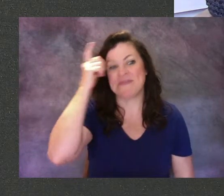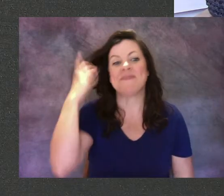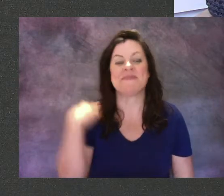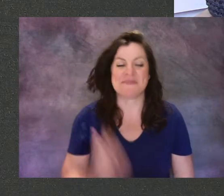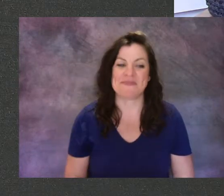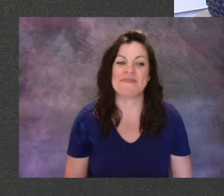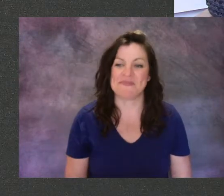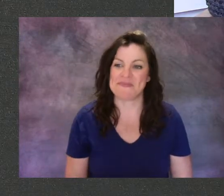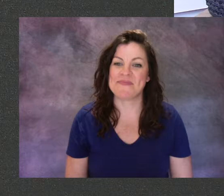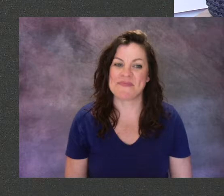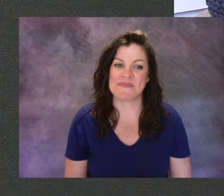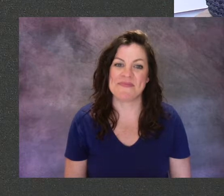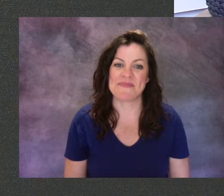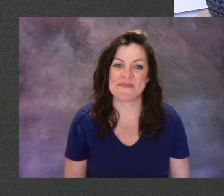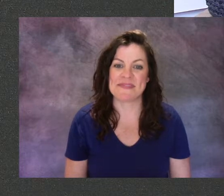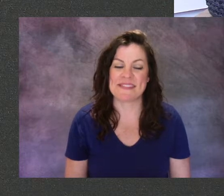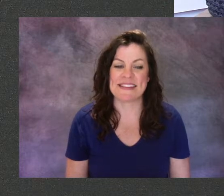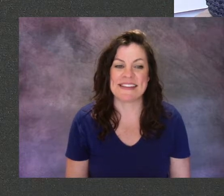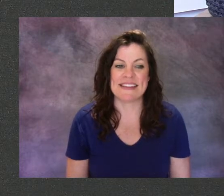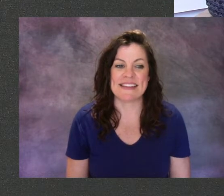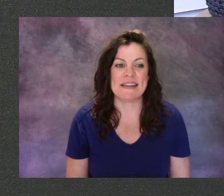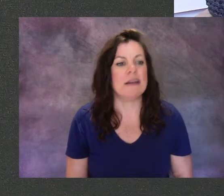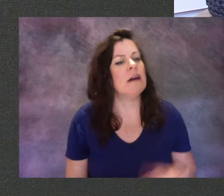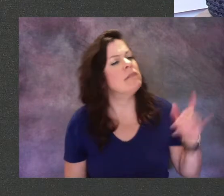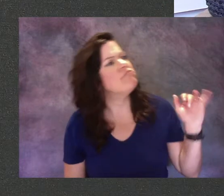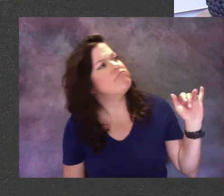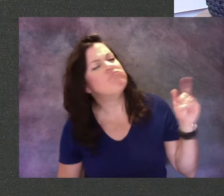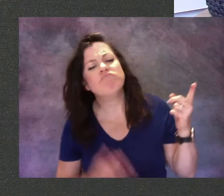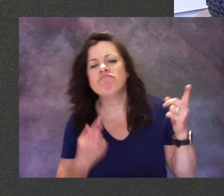folded in half. And then I have all of these fun,